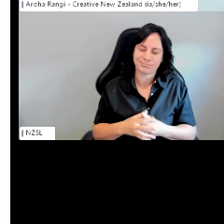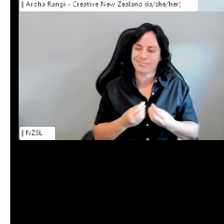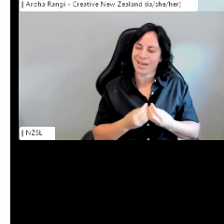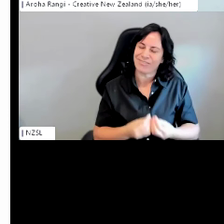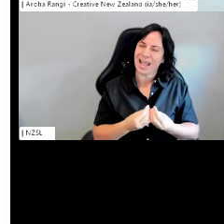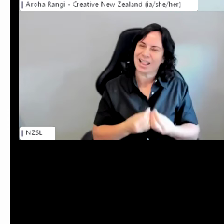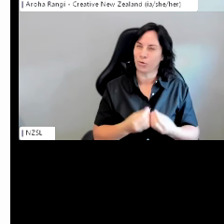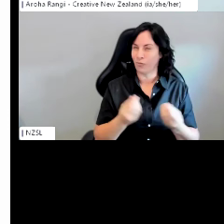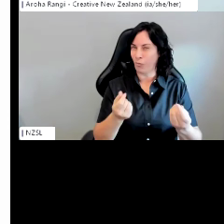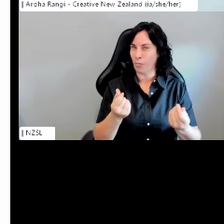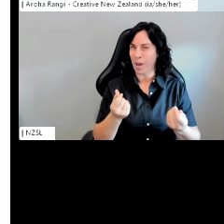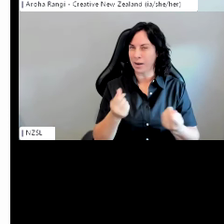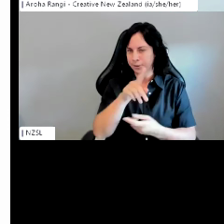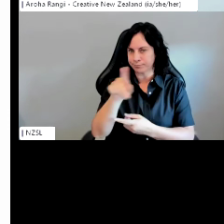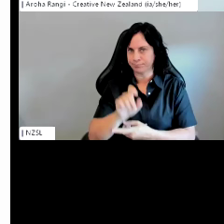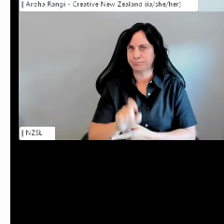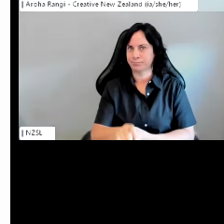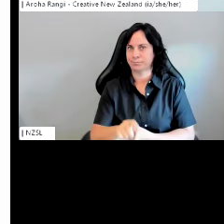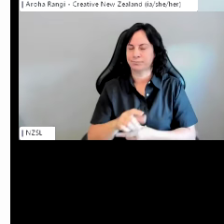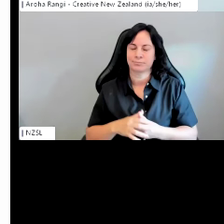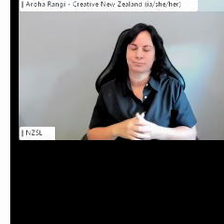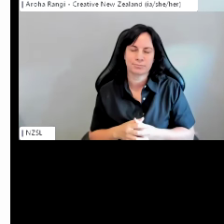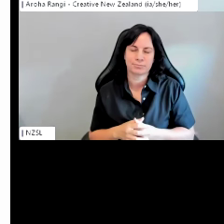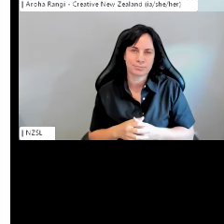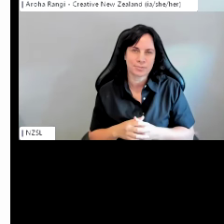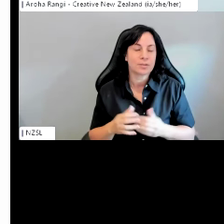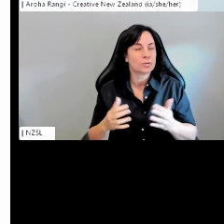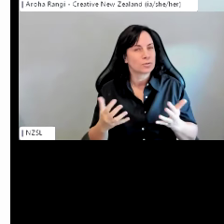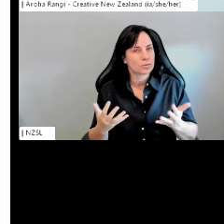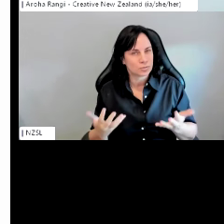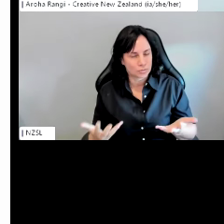worth the number of dollars you're asking. And again, so this is about us communicating the value